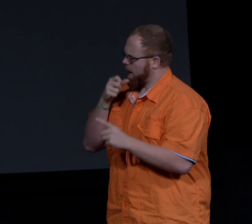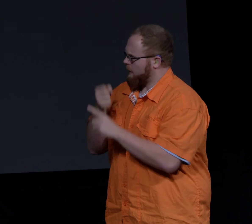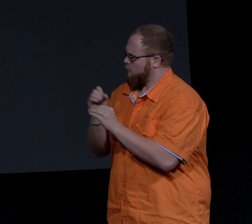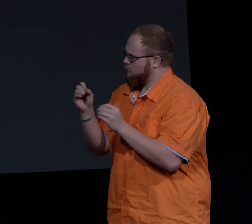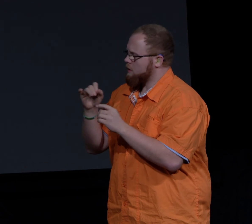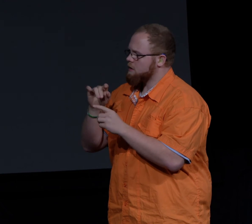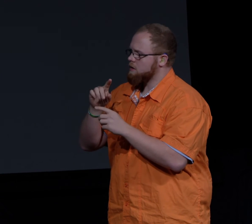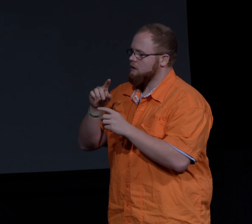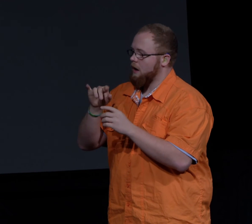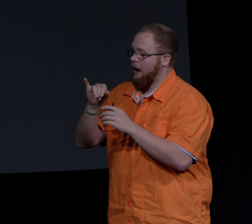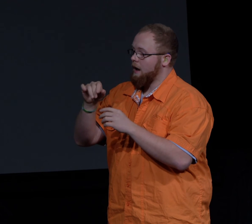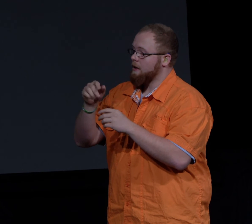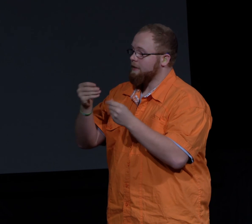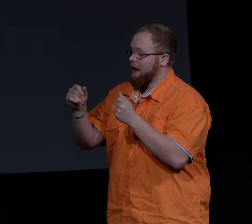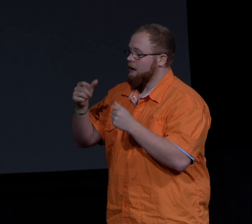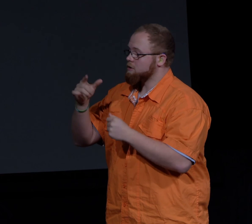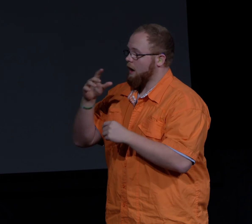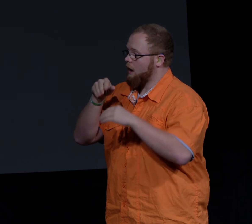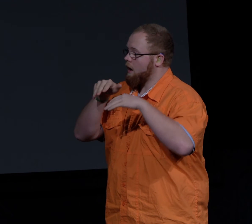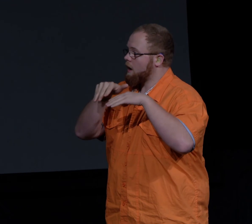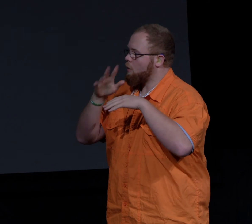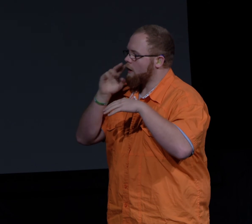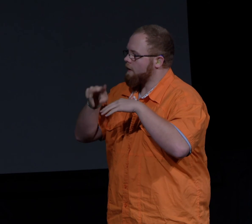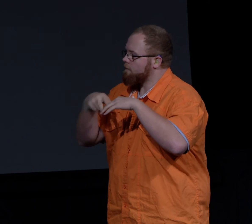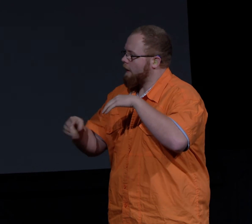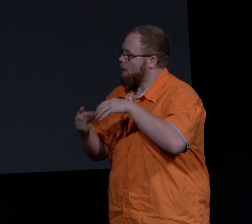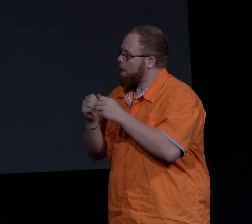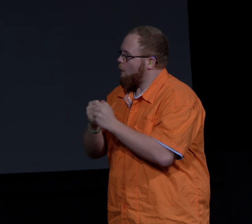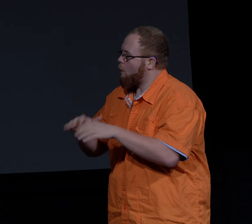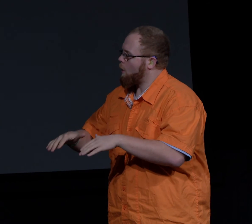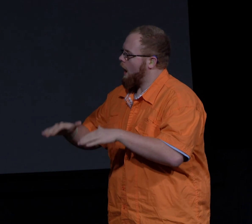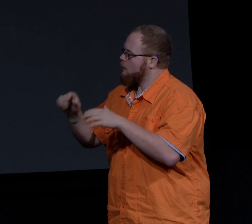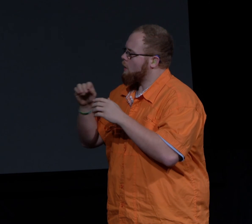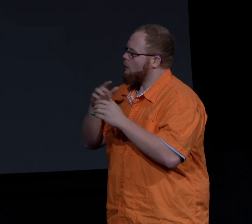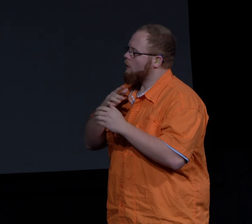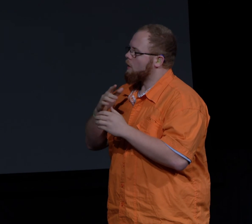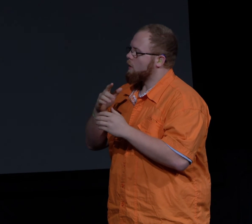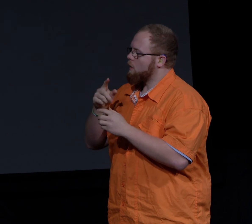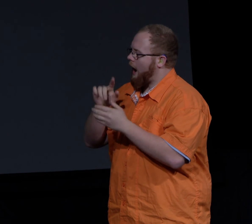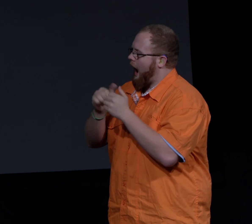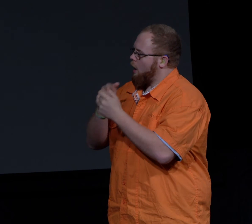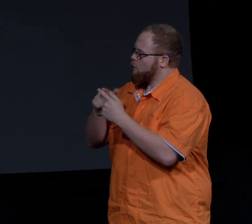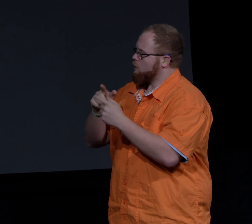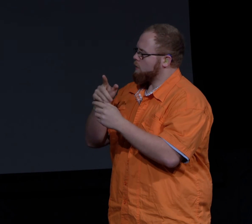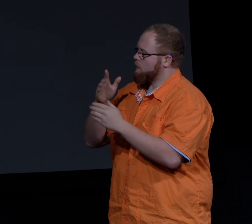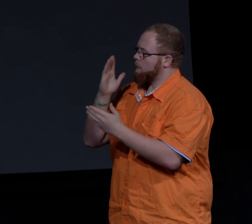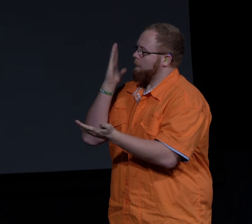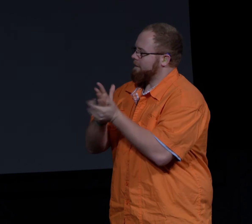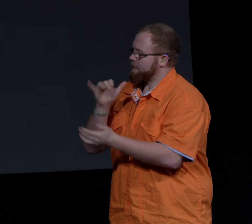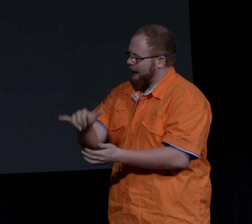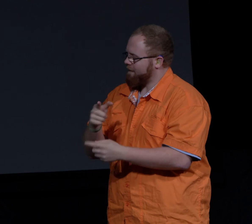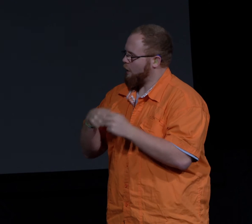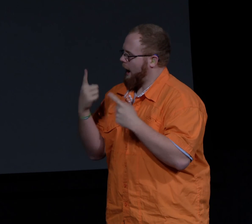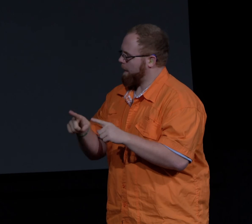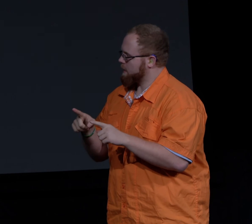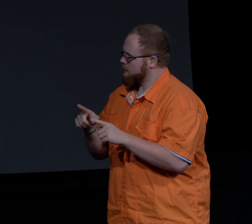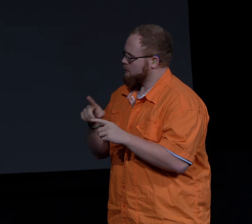that sea ice melting doesn't really affect sea level, but the falling ice off of glaciers coming